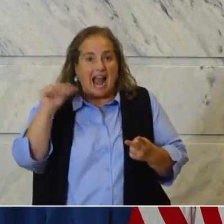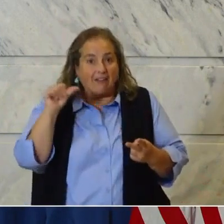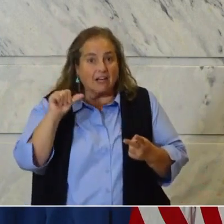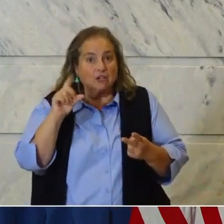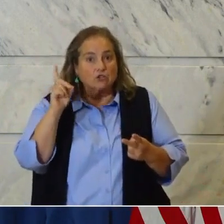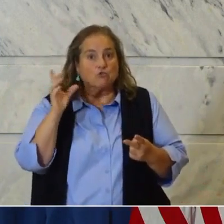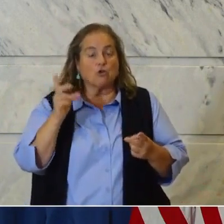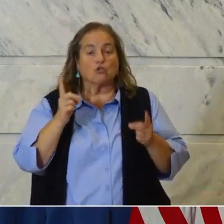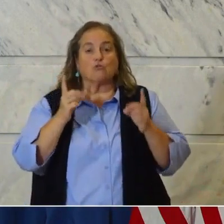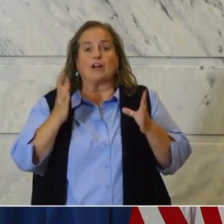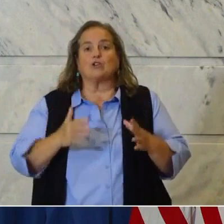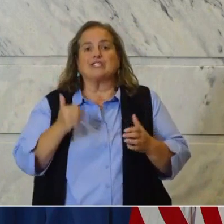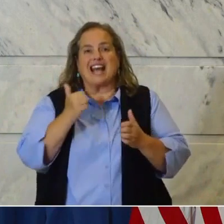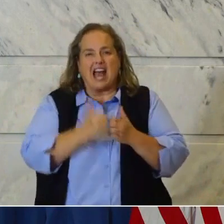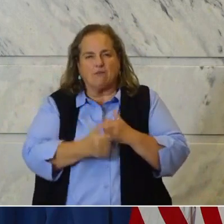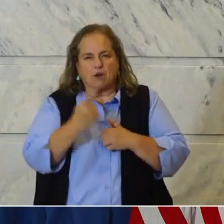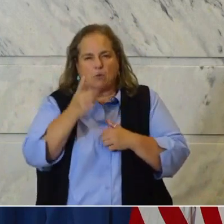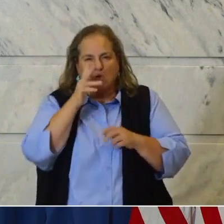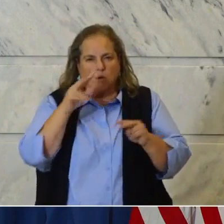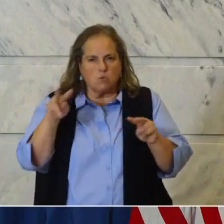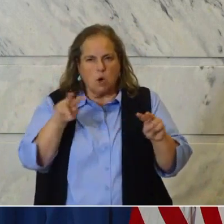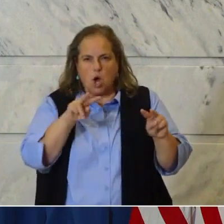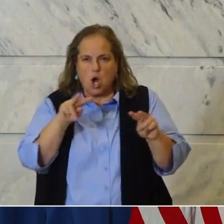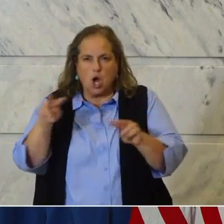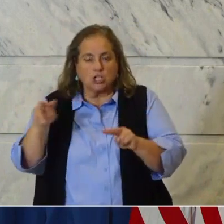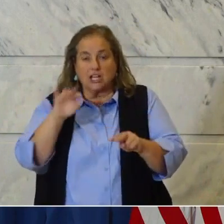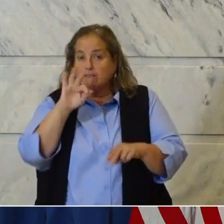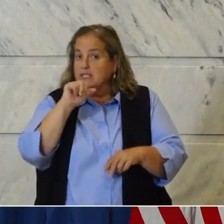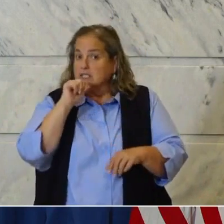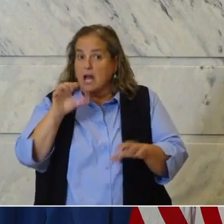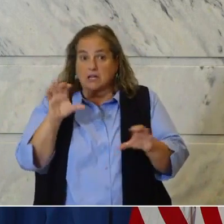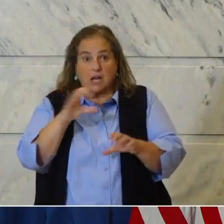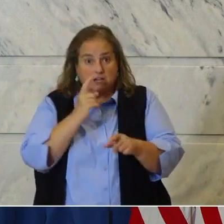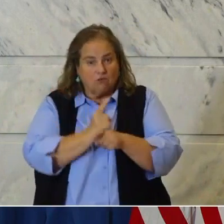in the moment. That's something in done, right? Shut it down. You can't have a